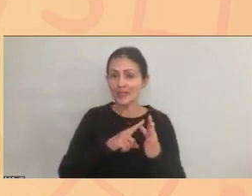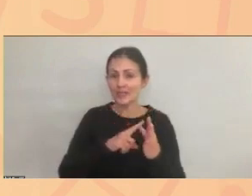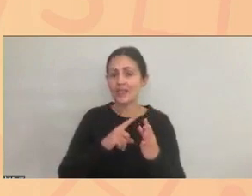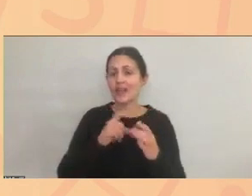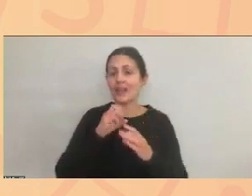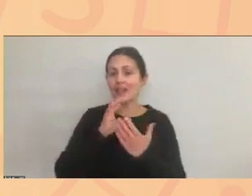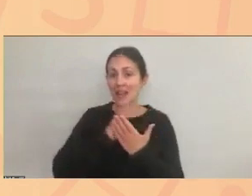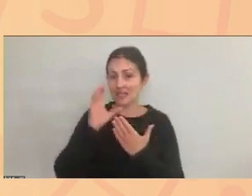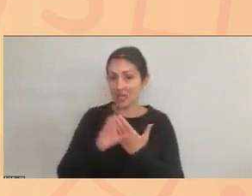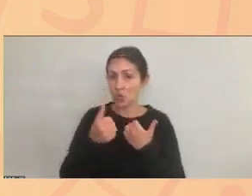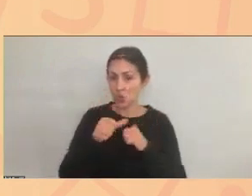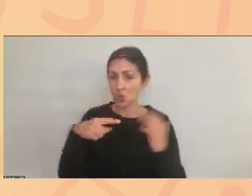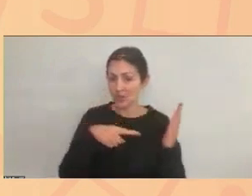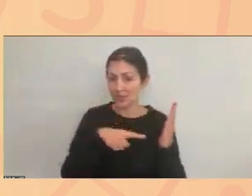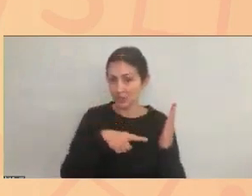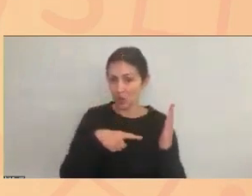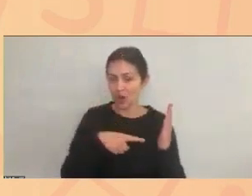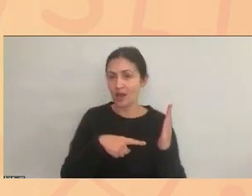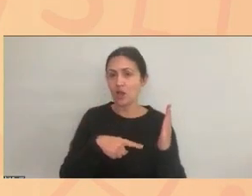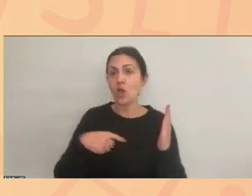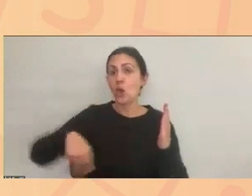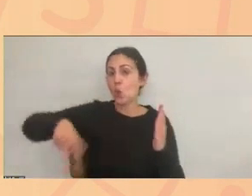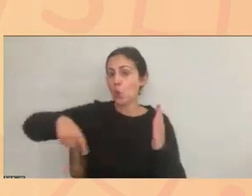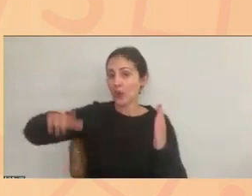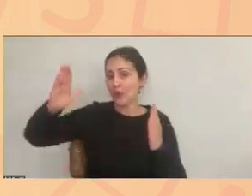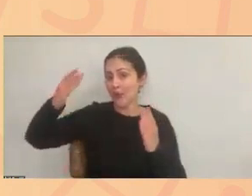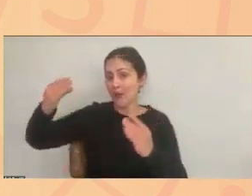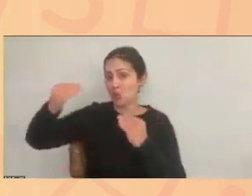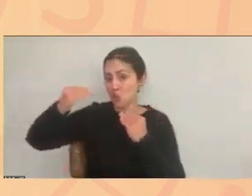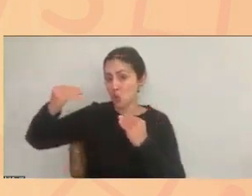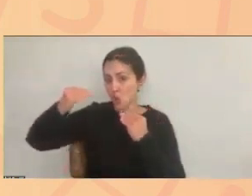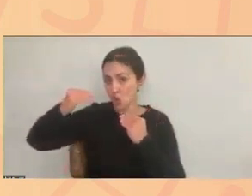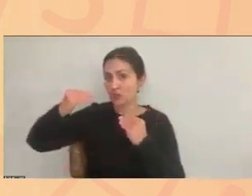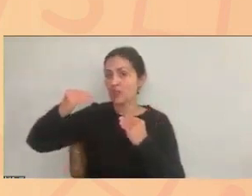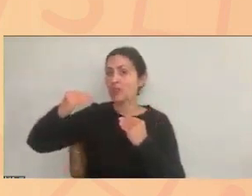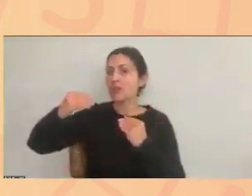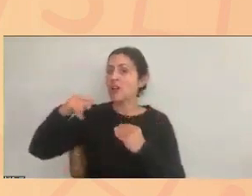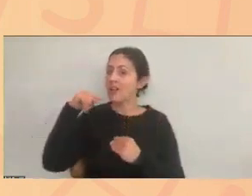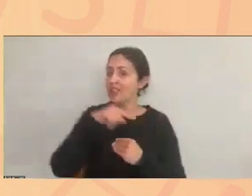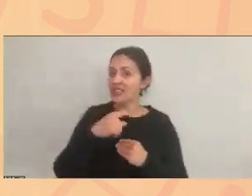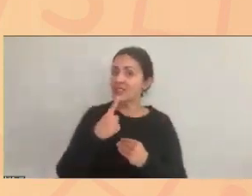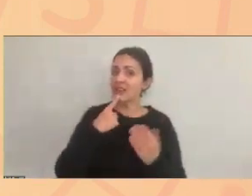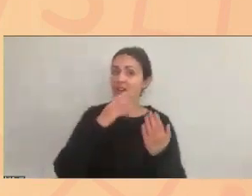We've been taught by that calendar they have been put by the elderly.